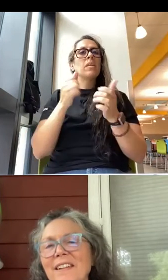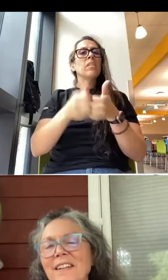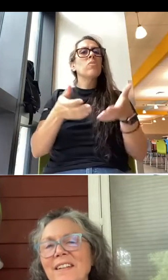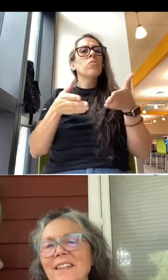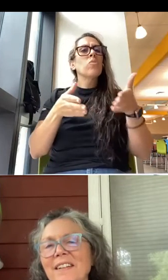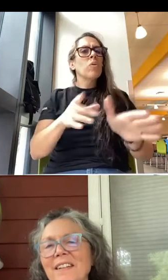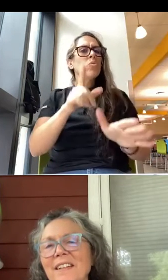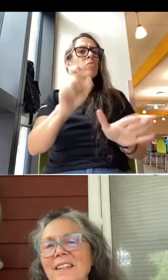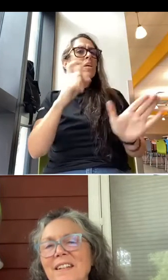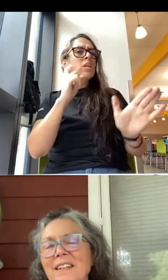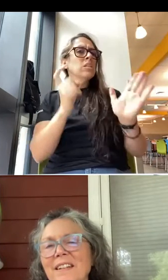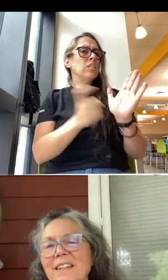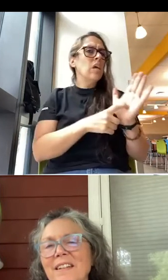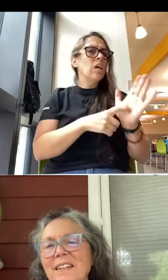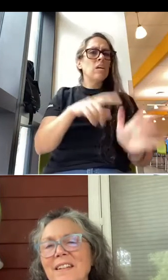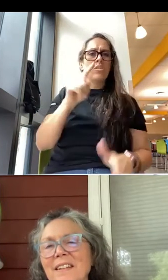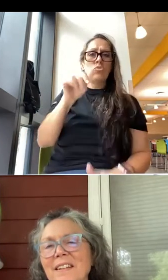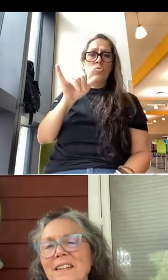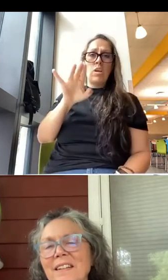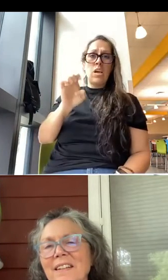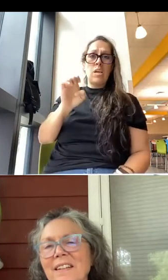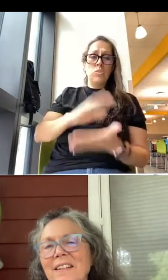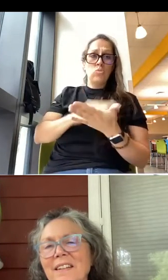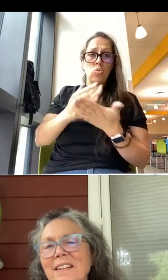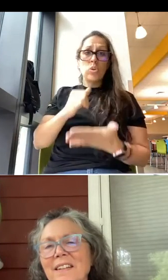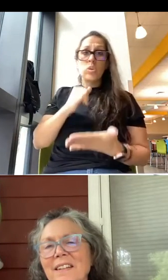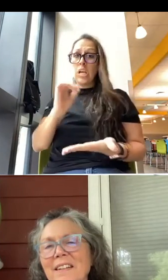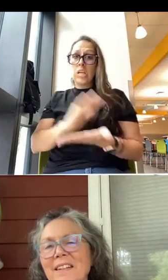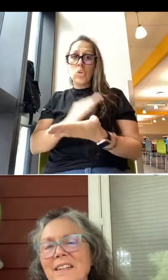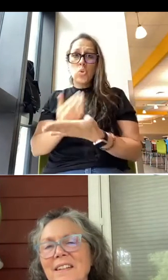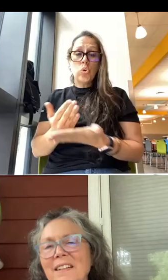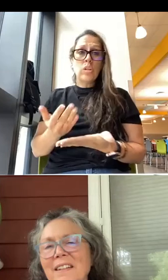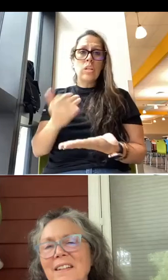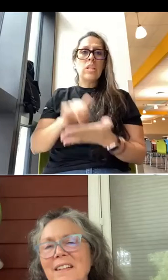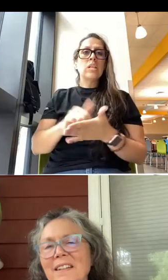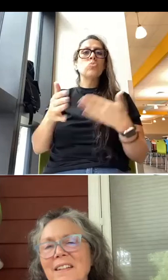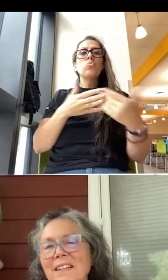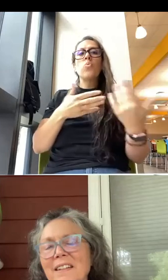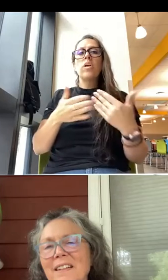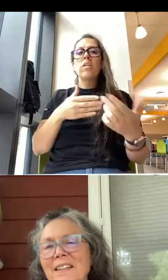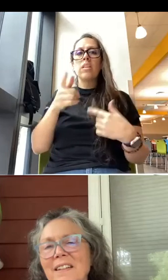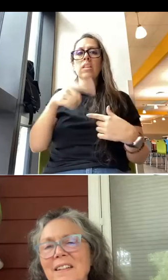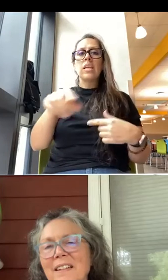if a tribe is cooked or uncooked, is whether they eat with their hands